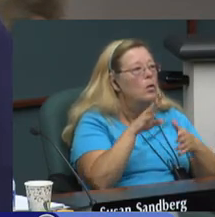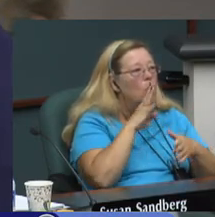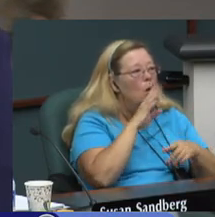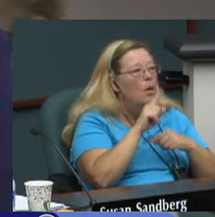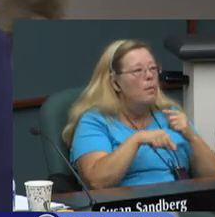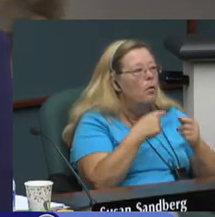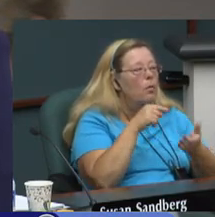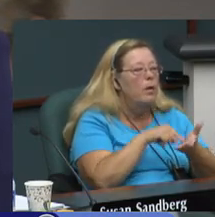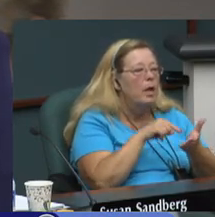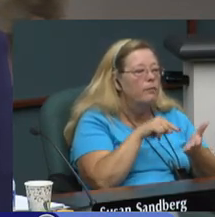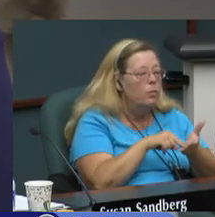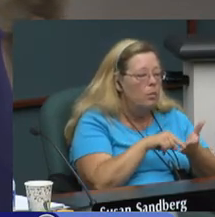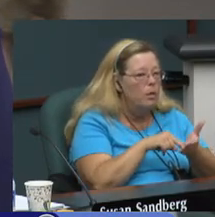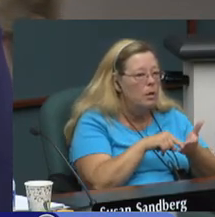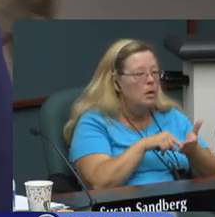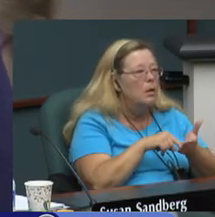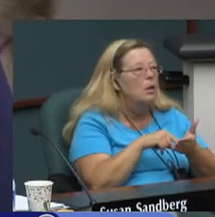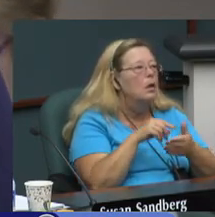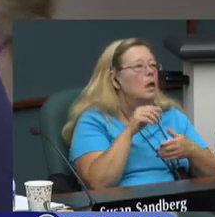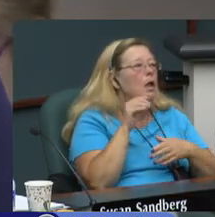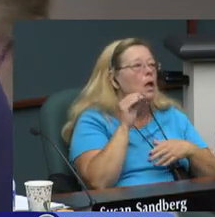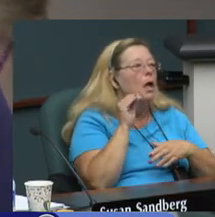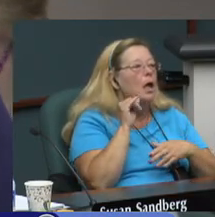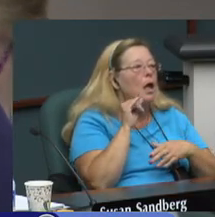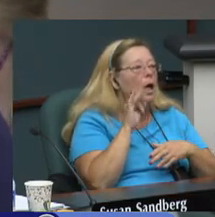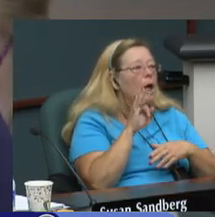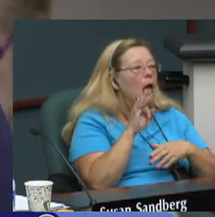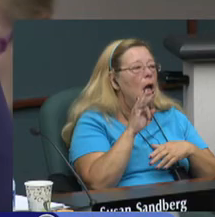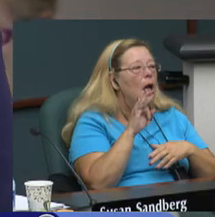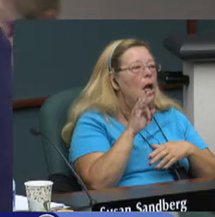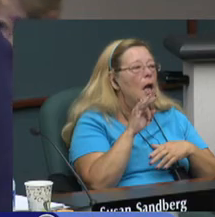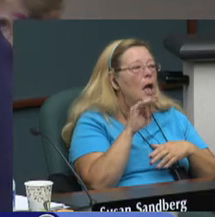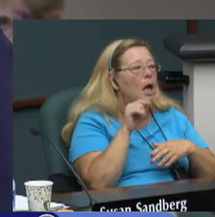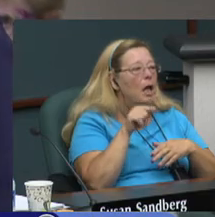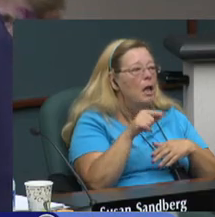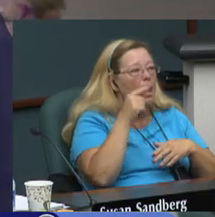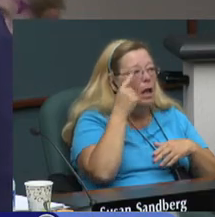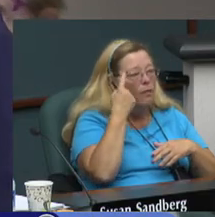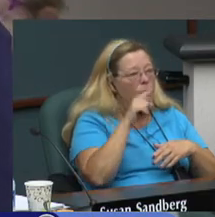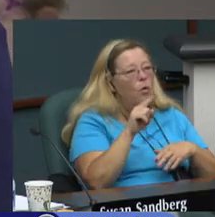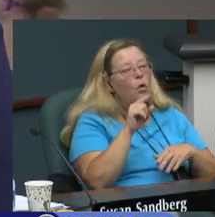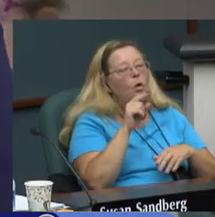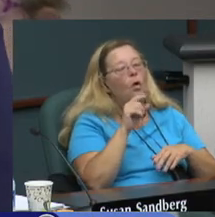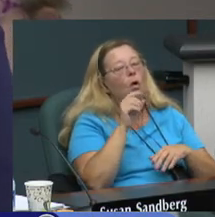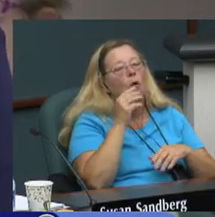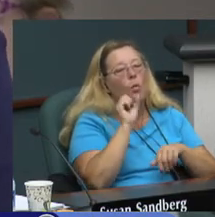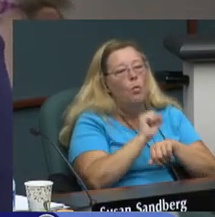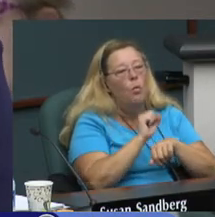affordability if we were this is fine for workforce housing it does meet that